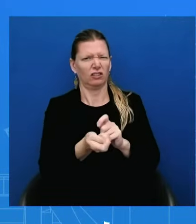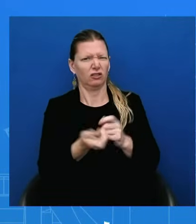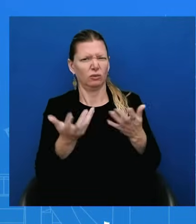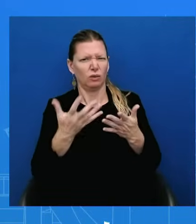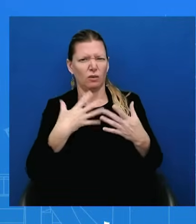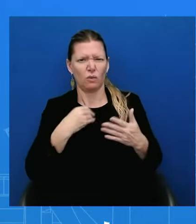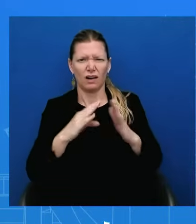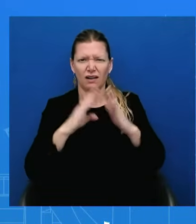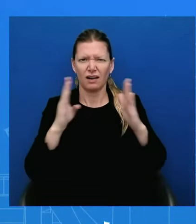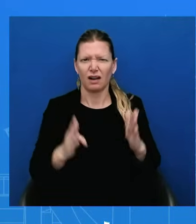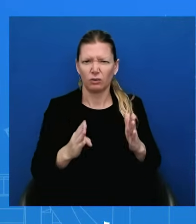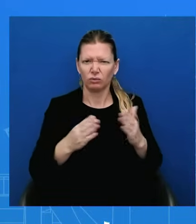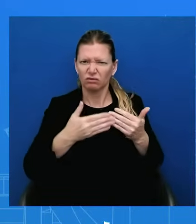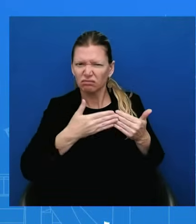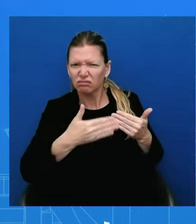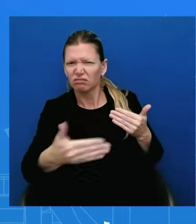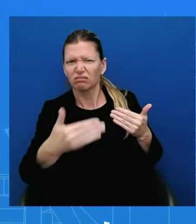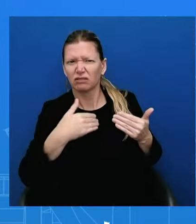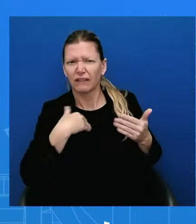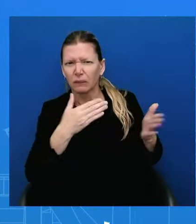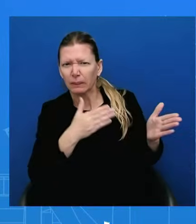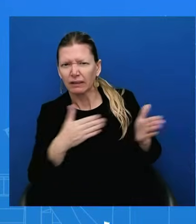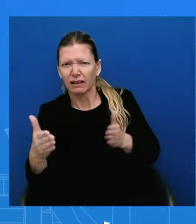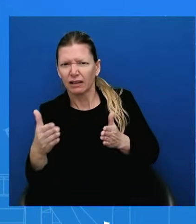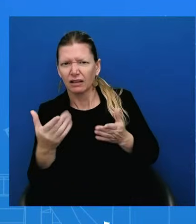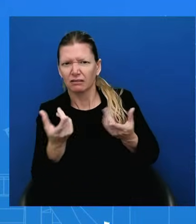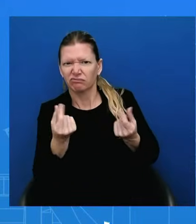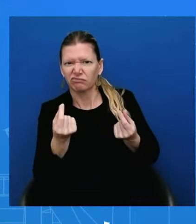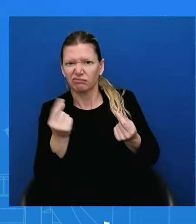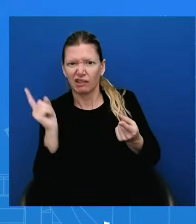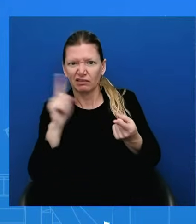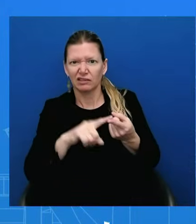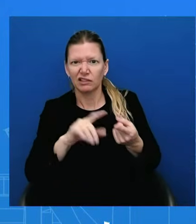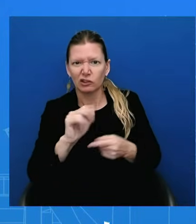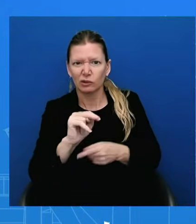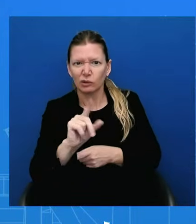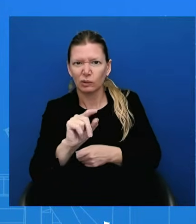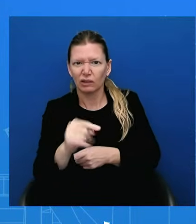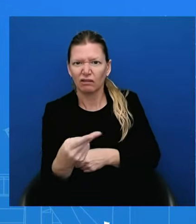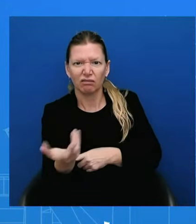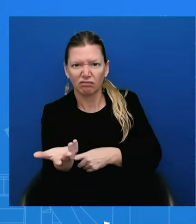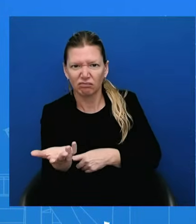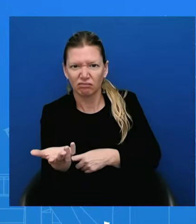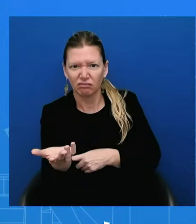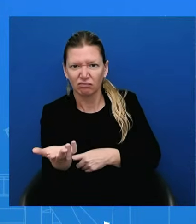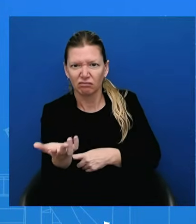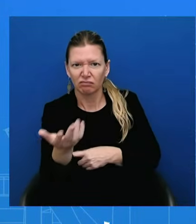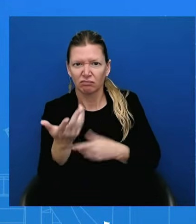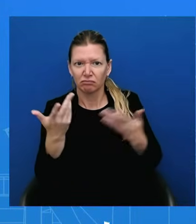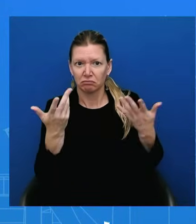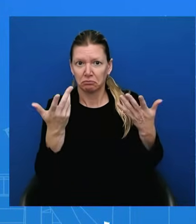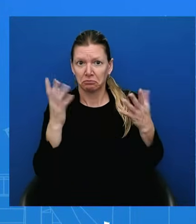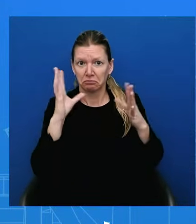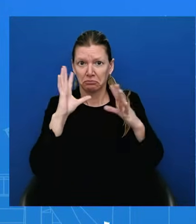travel by the president? Will we get to Africa? You know, what -- what are the -- the -- Mr. Kirby: Yeah. The Press: -- to-do list of things that maybe hadn’t been planned for the second term that he now has to --